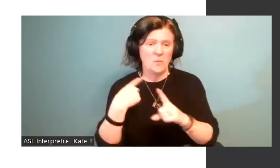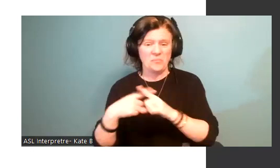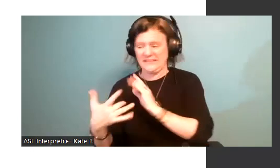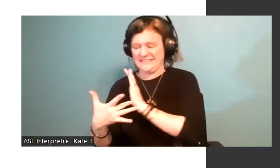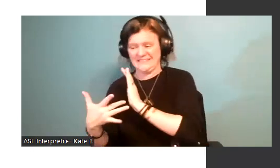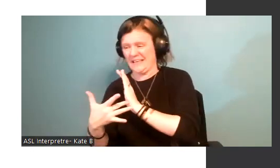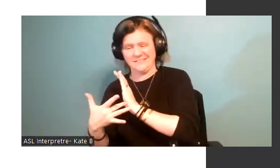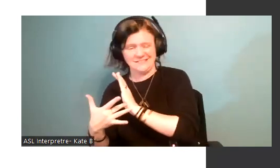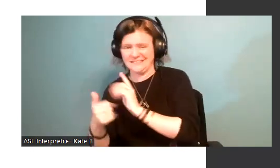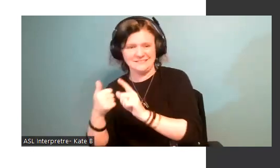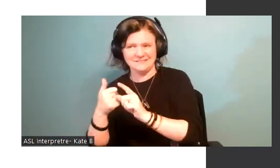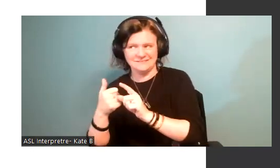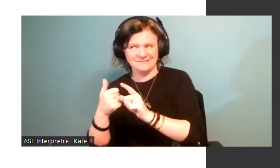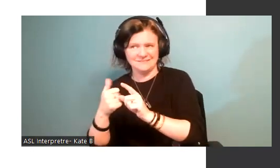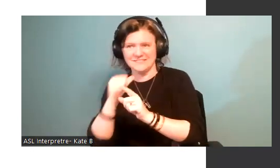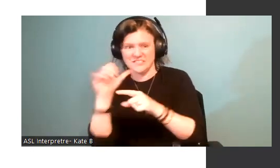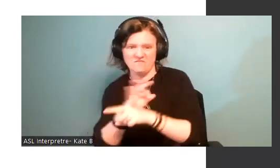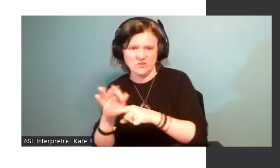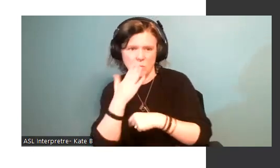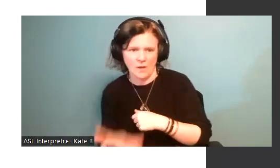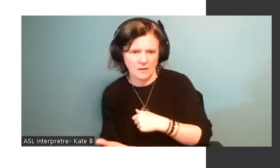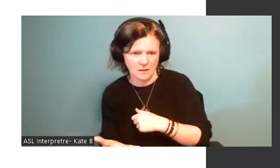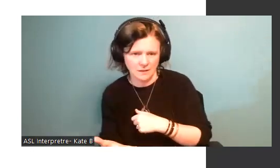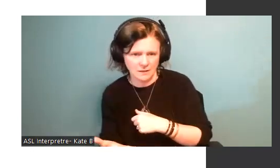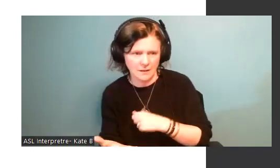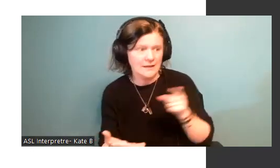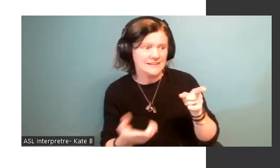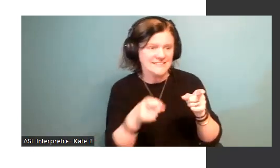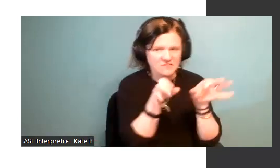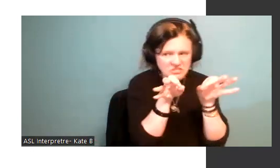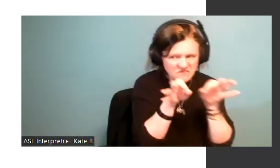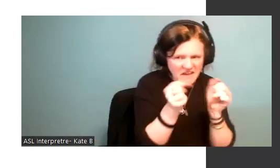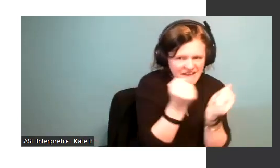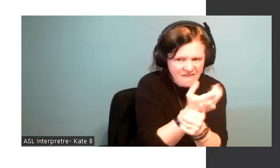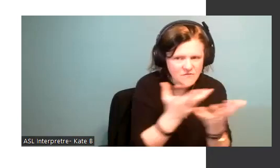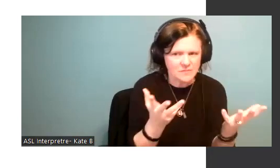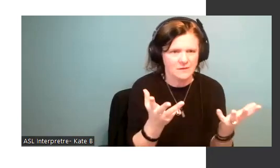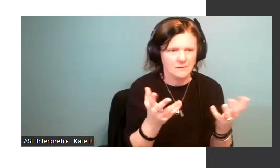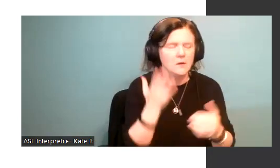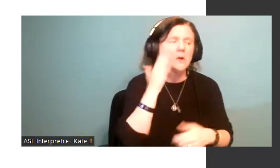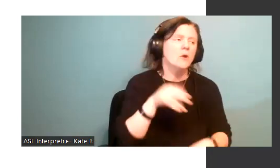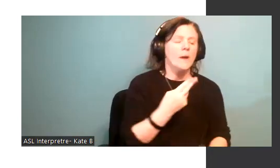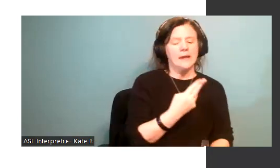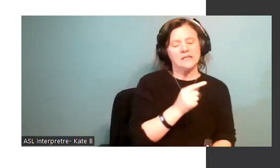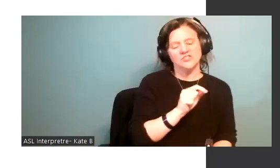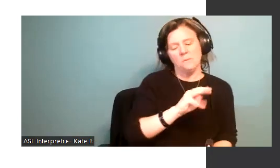of these parts of ARIA, and it can get very challenging, and harder to make it fully functional,